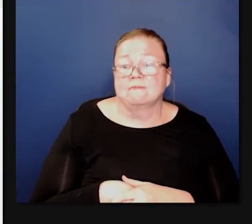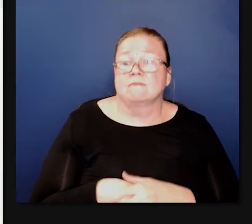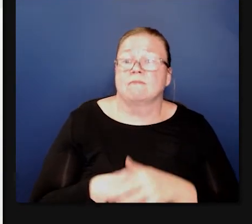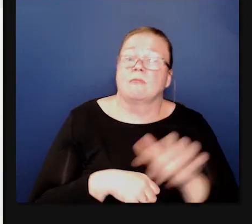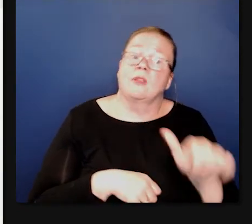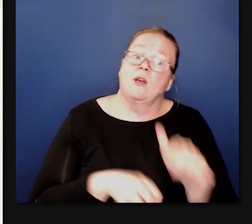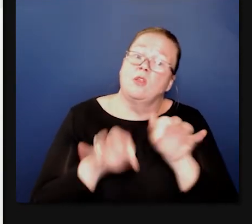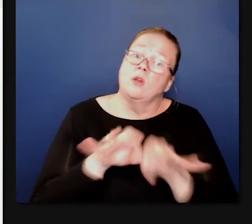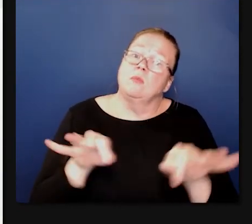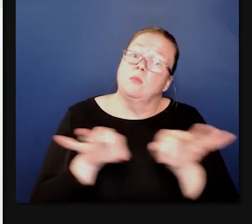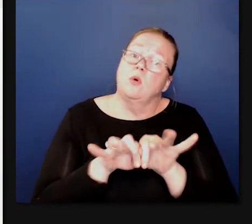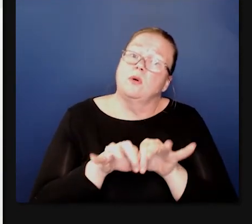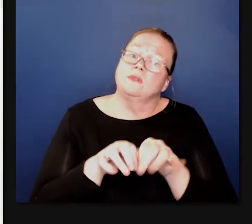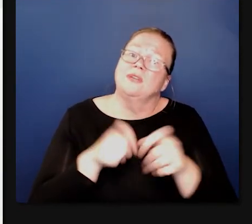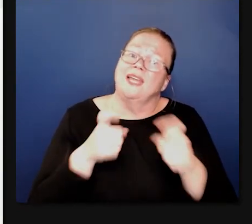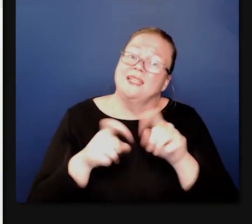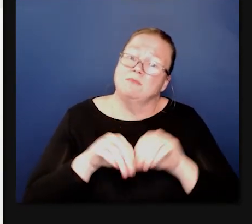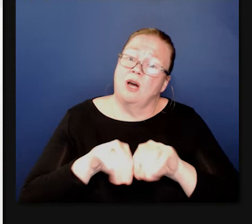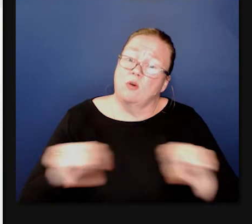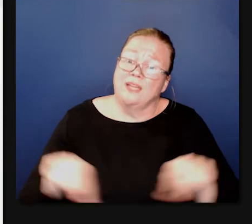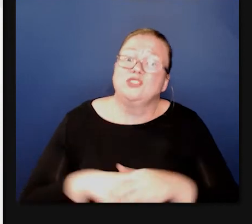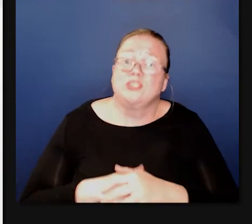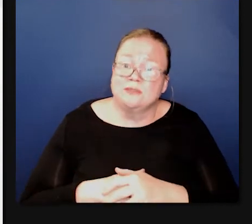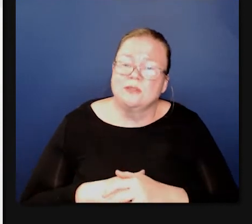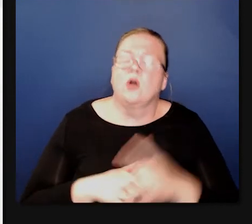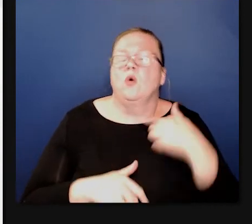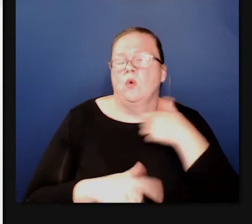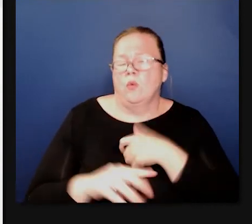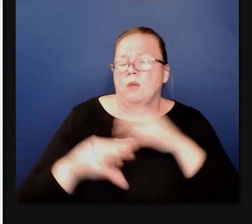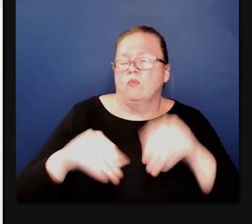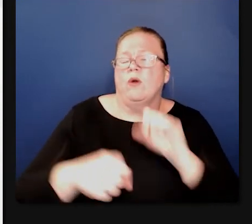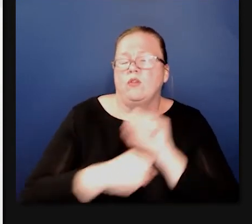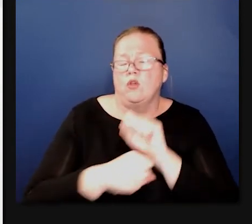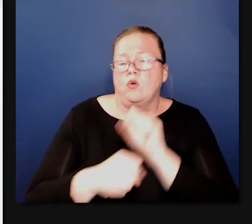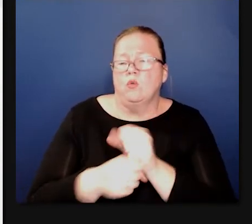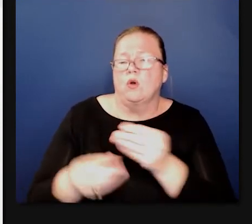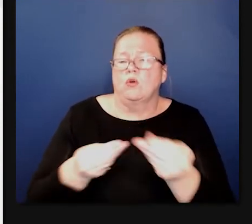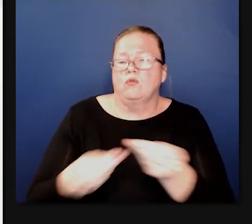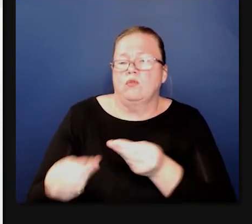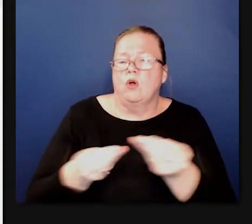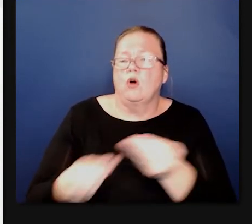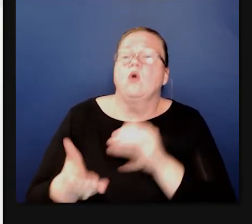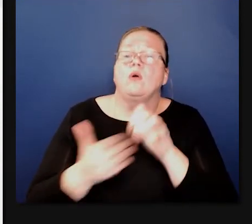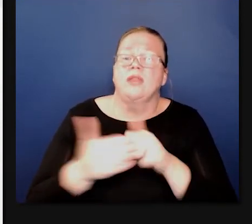Another important thing to think about is moderation. We provide the workflow that supports a various,